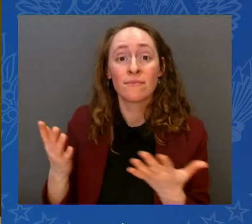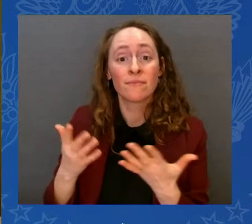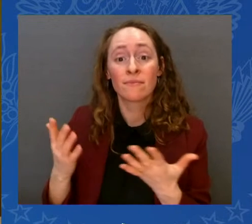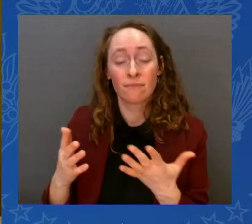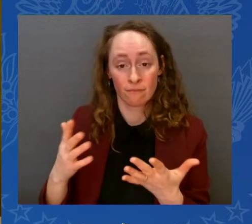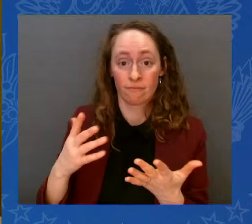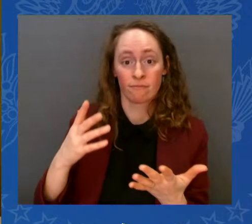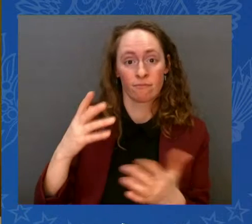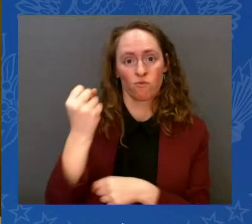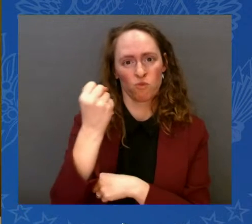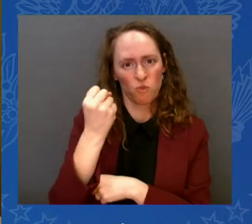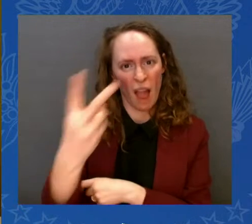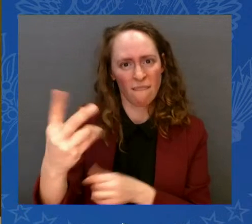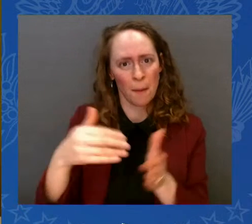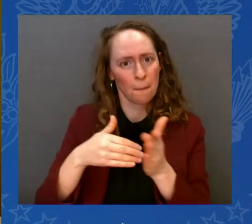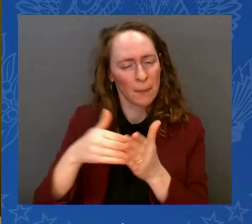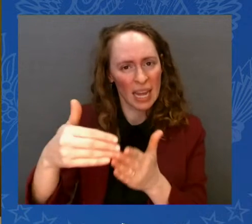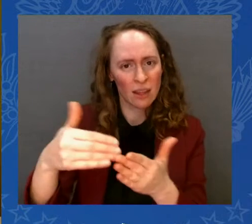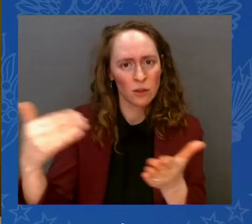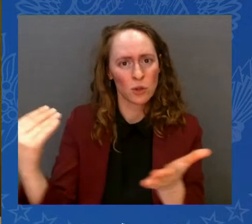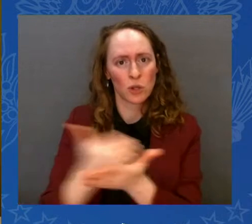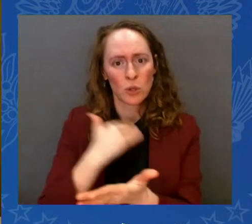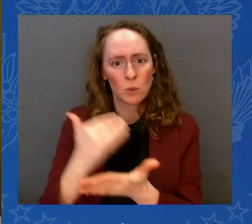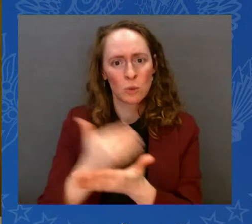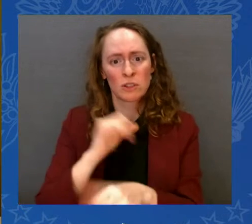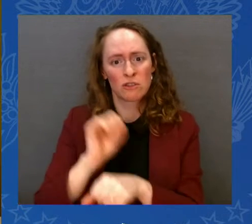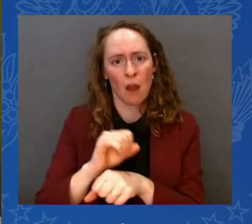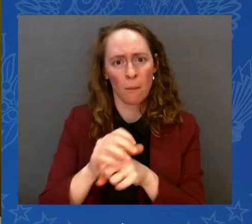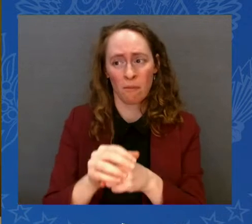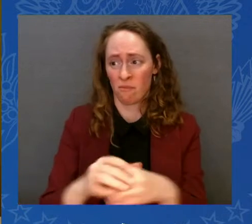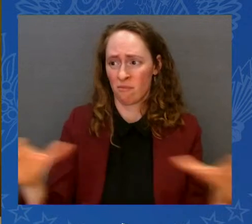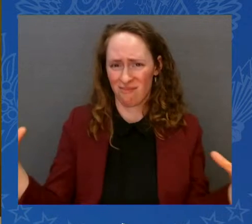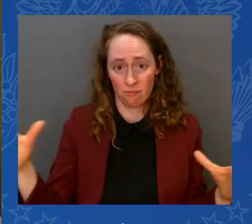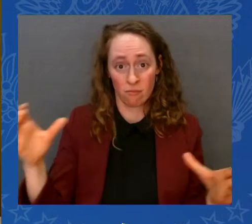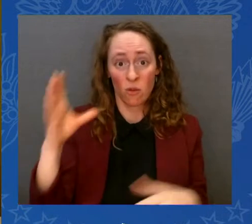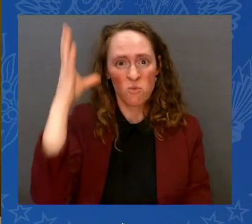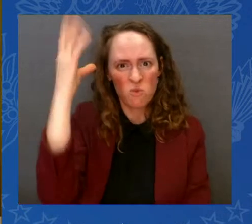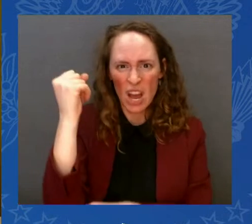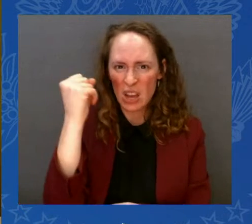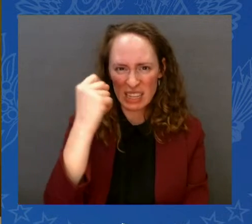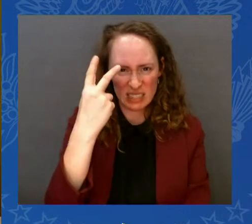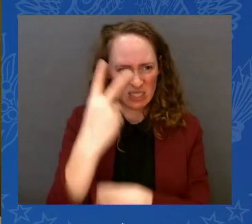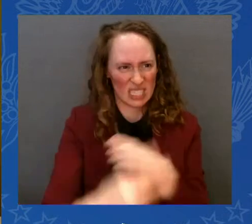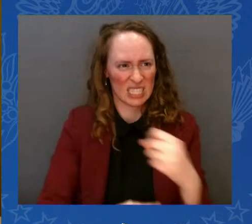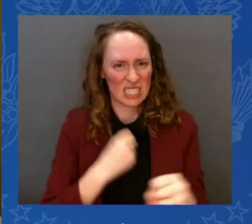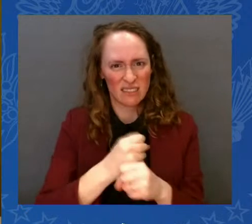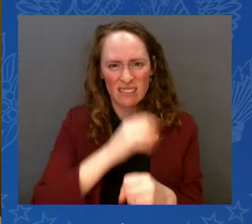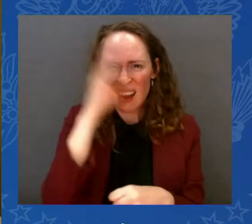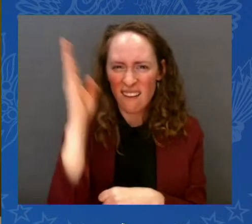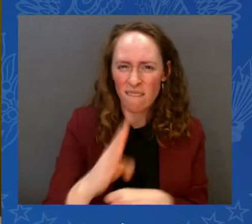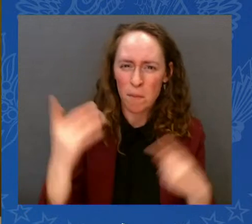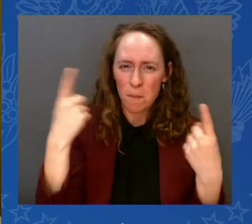in a two-year period. Twelve million real-live jobs. The lowest unemployment rate in 50 years.